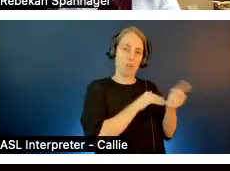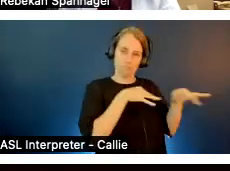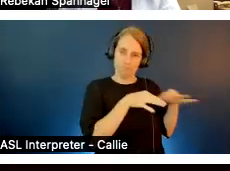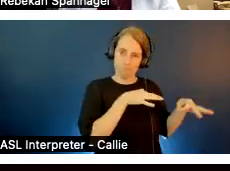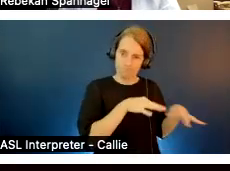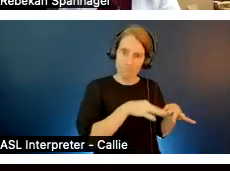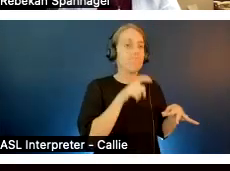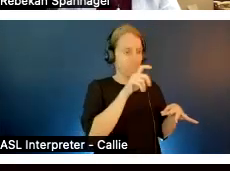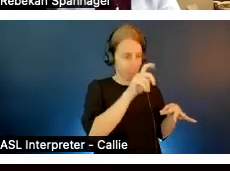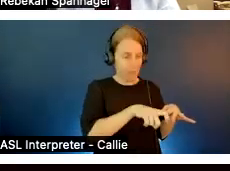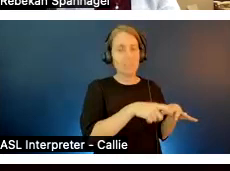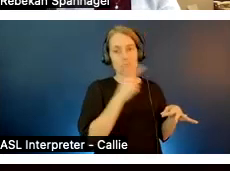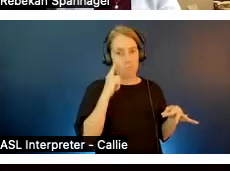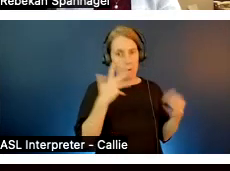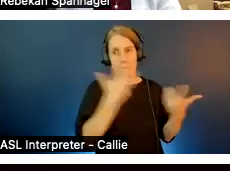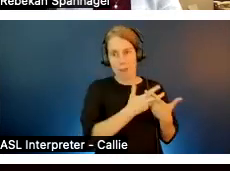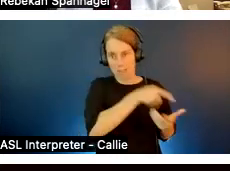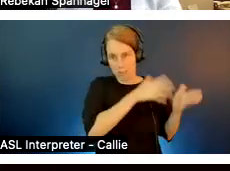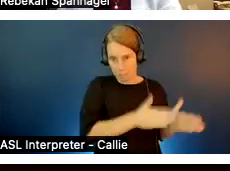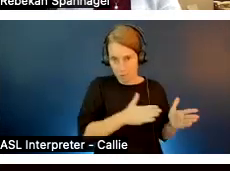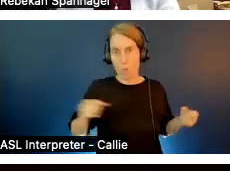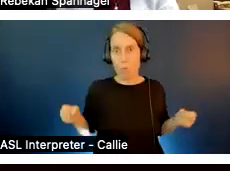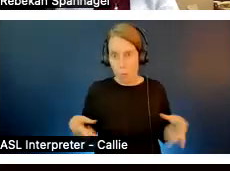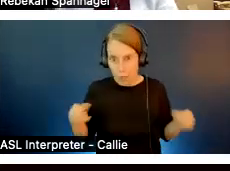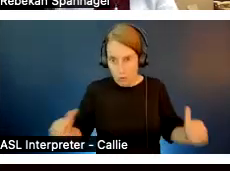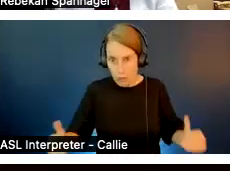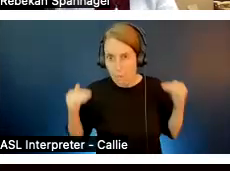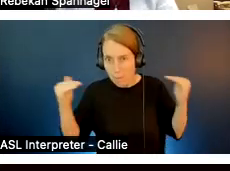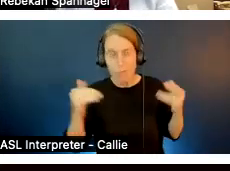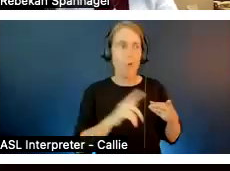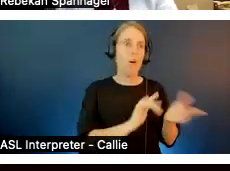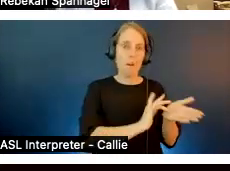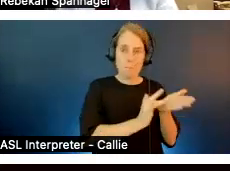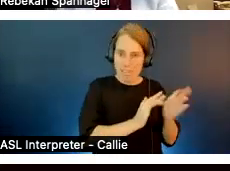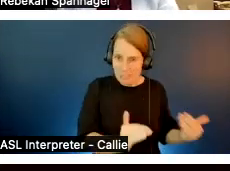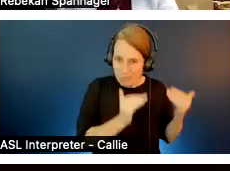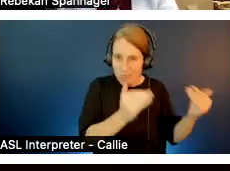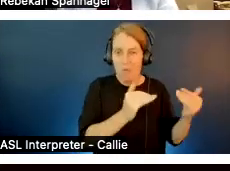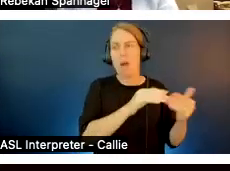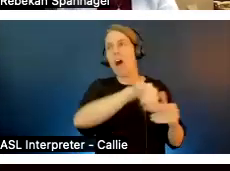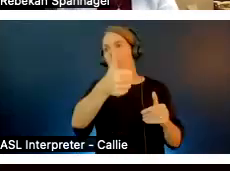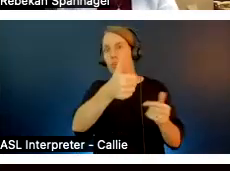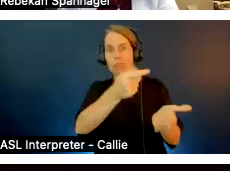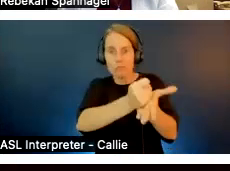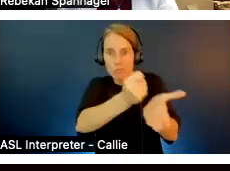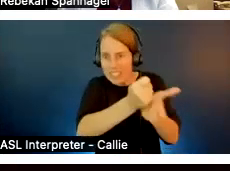or treatment before you can actually go and obtain that from your medical provider next slide